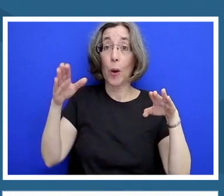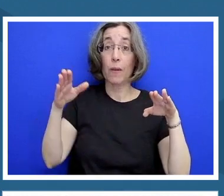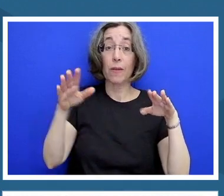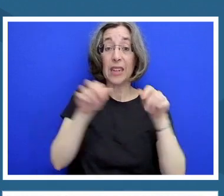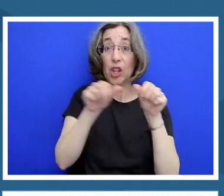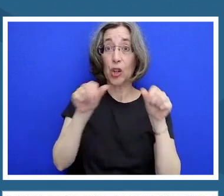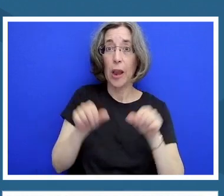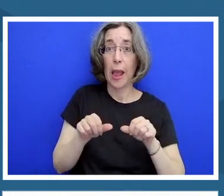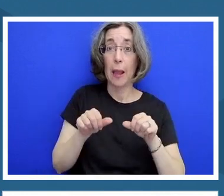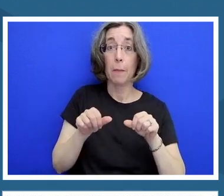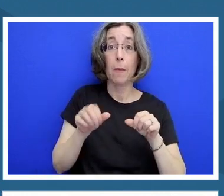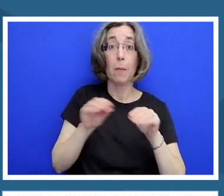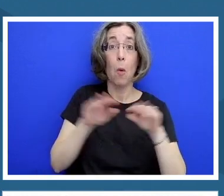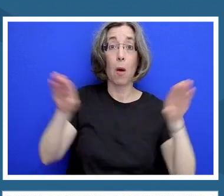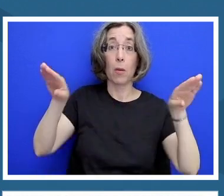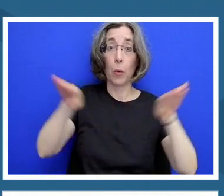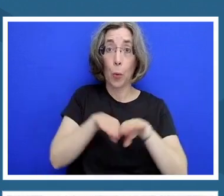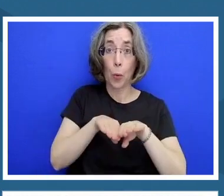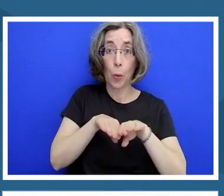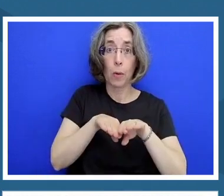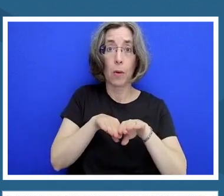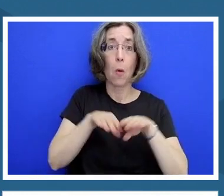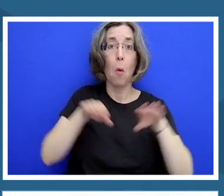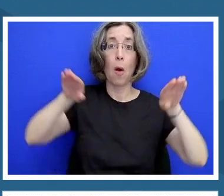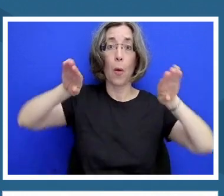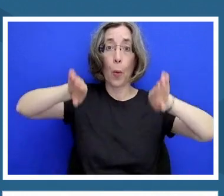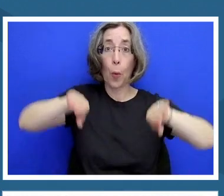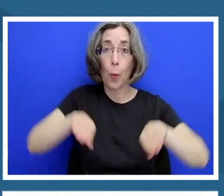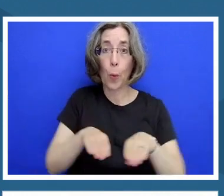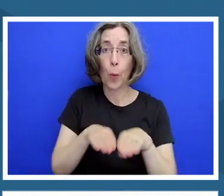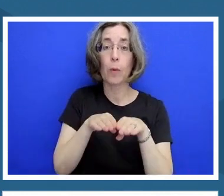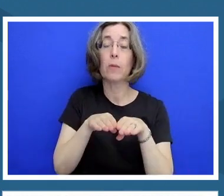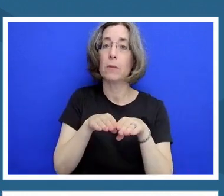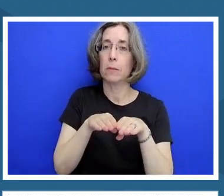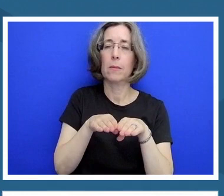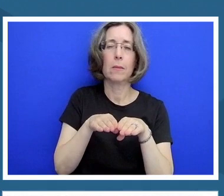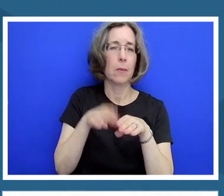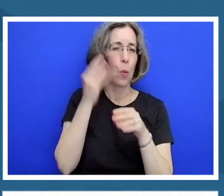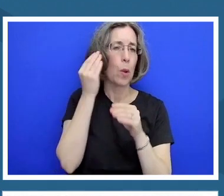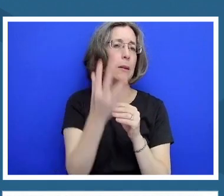tells you something about the orientation of the orbit